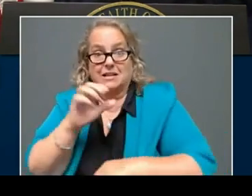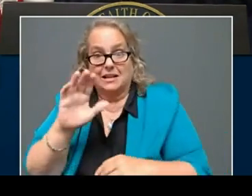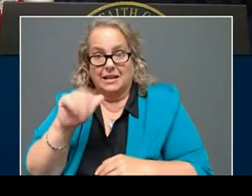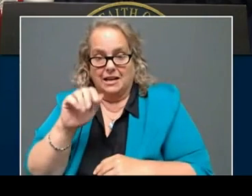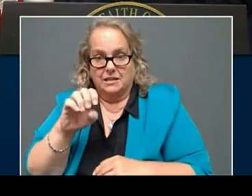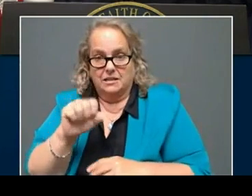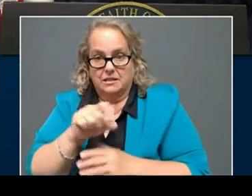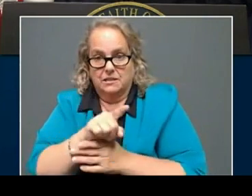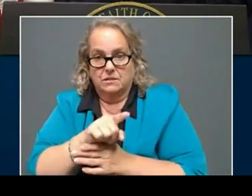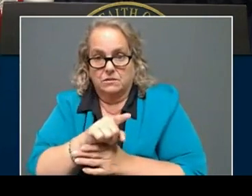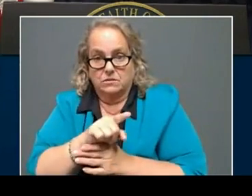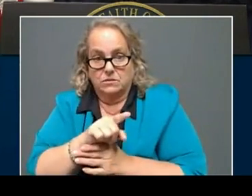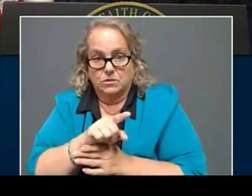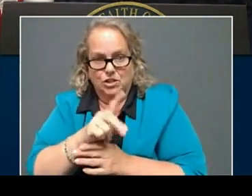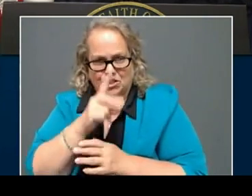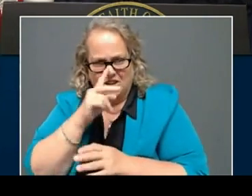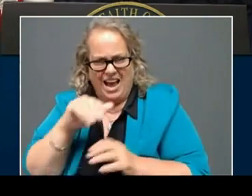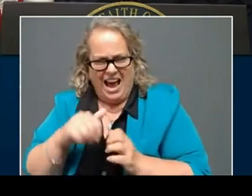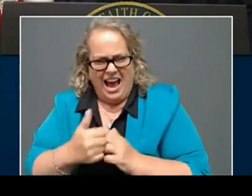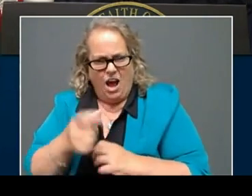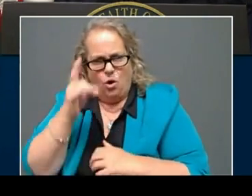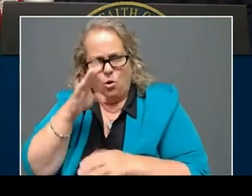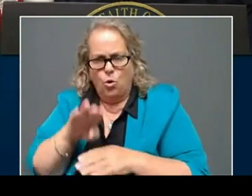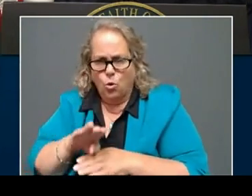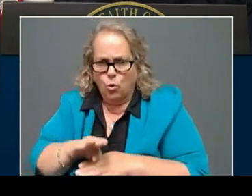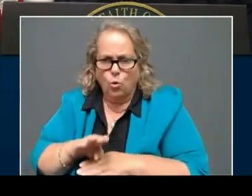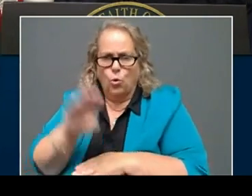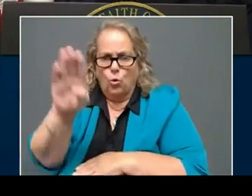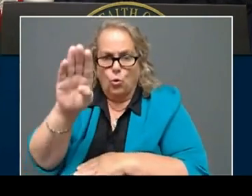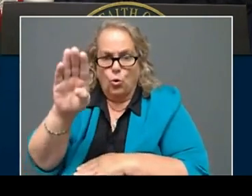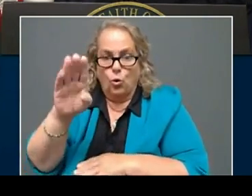look at how steep the increase is versus where it was really before the